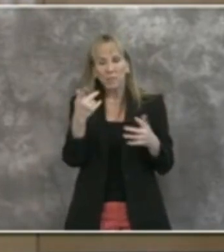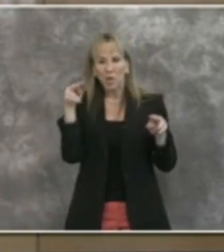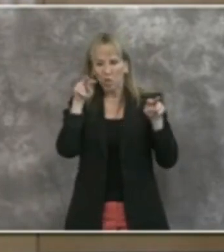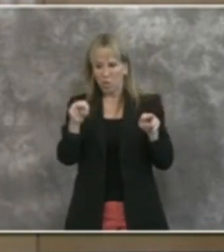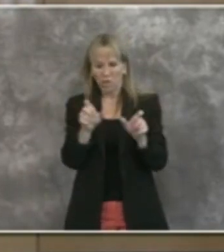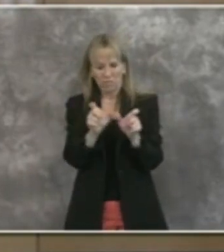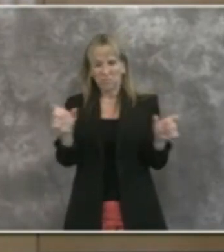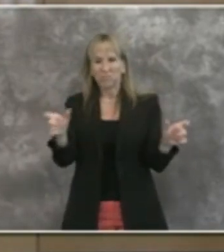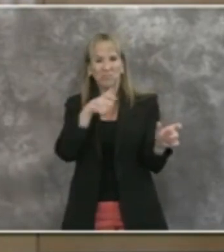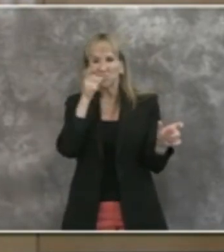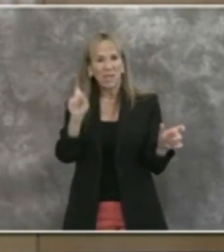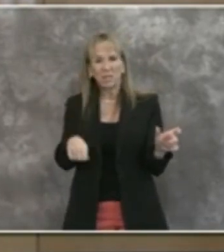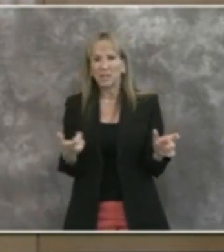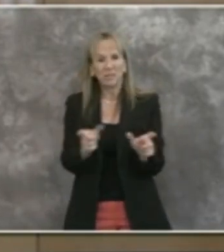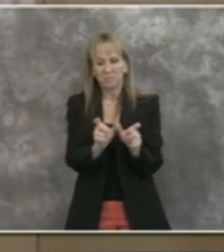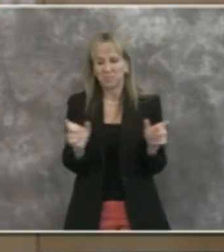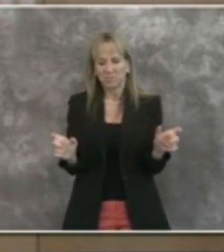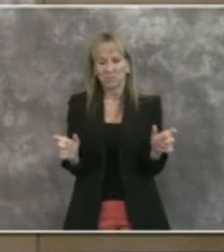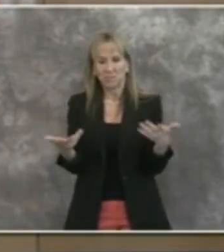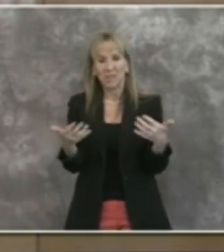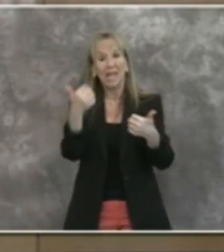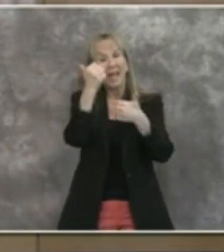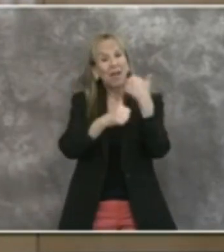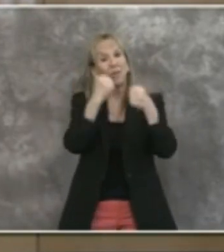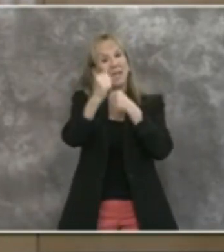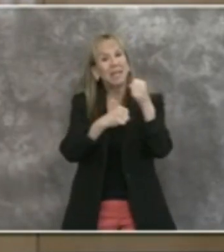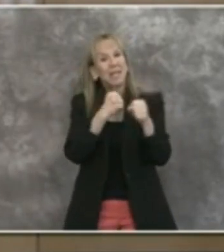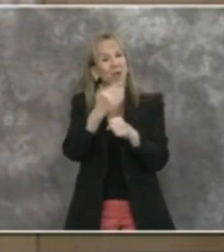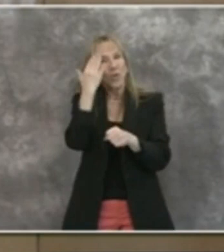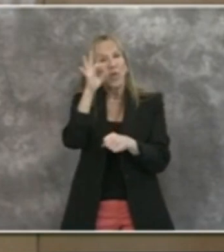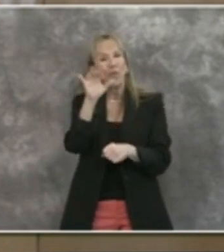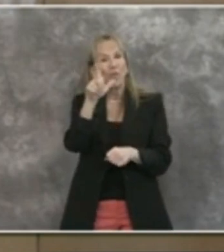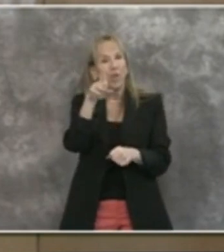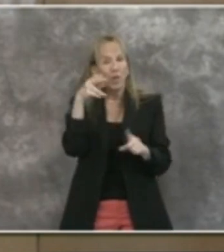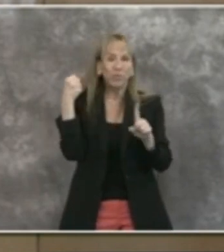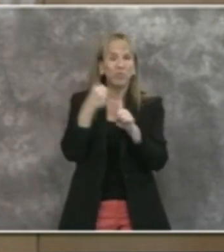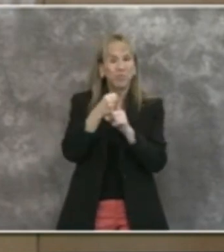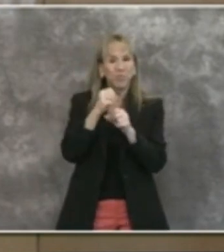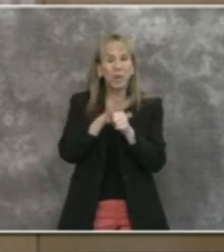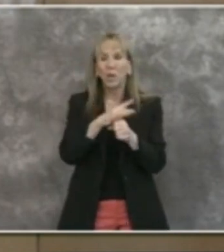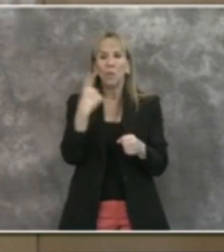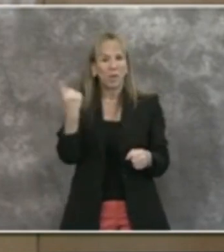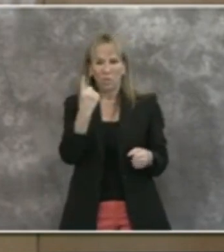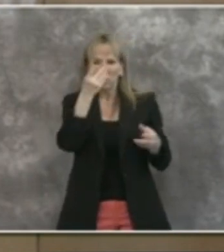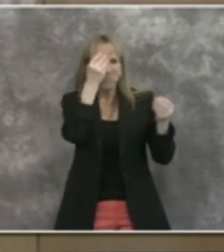DEATHS IS THERE ANY REASON TO THINK THAT THAT GETS. WITH